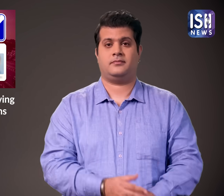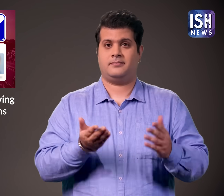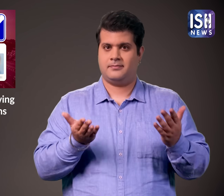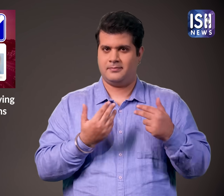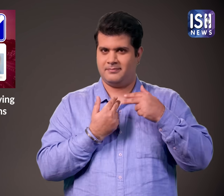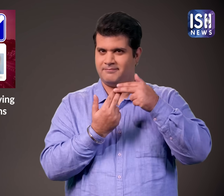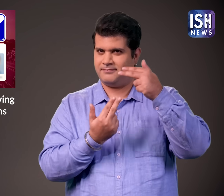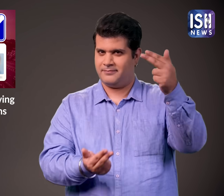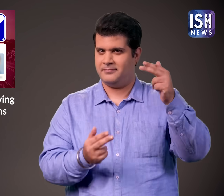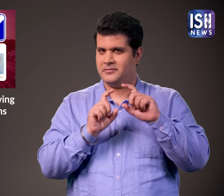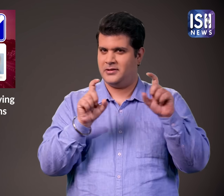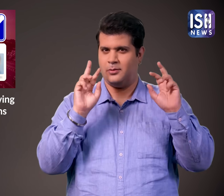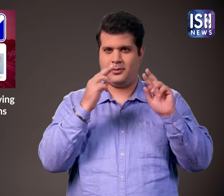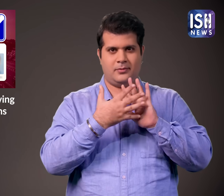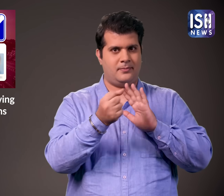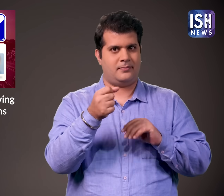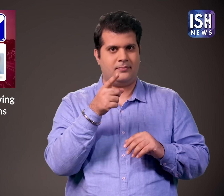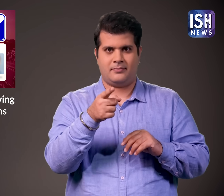I hope you all have clearly understood.